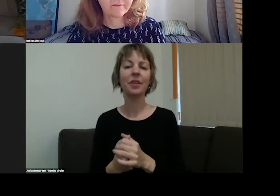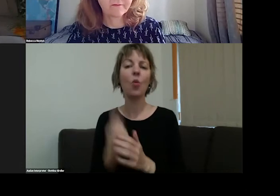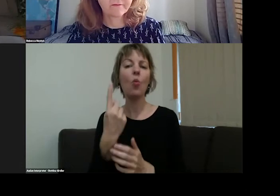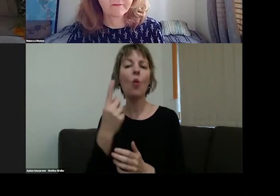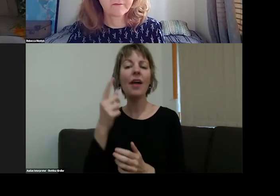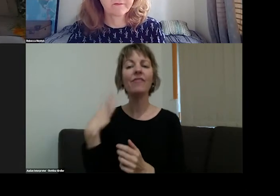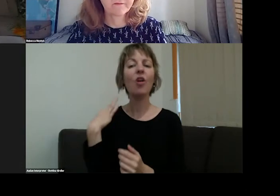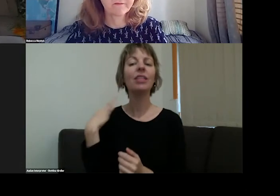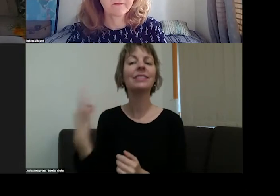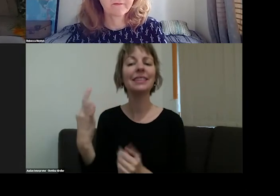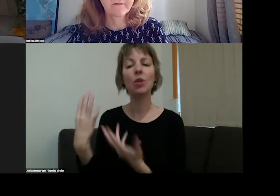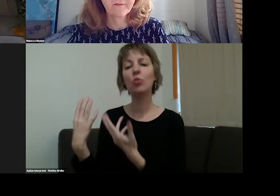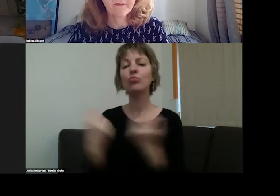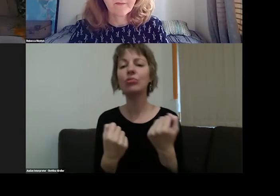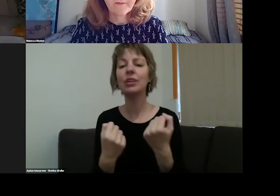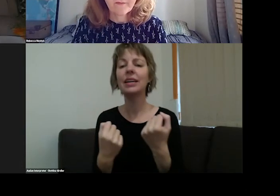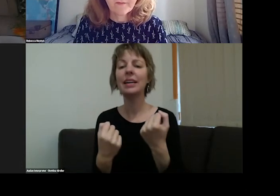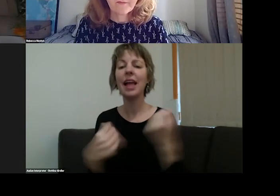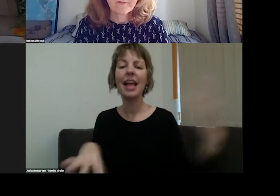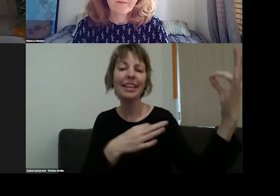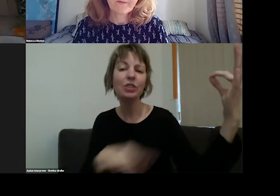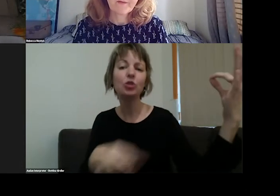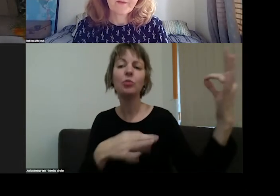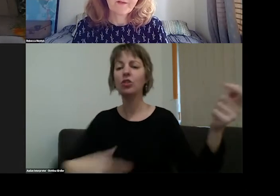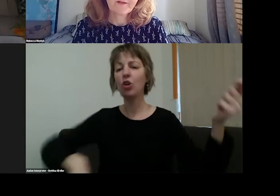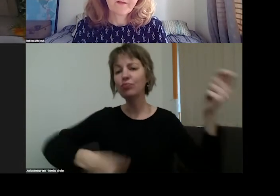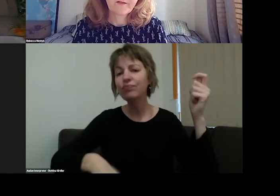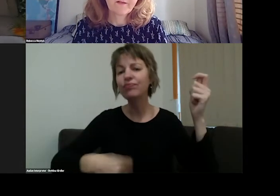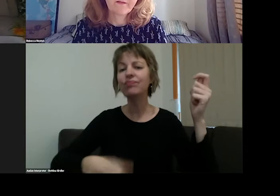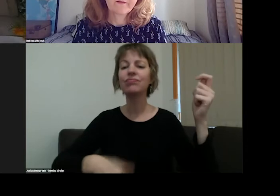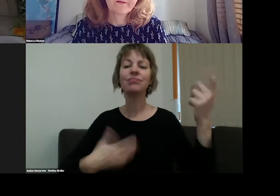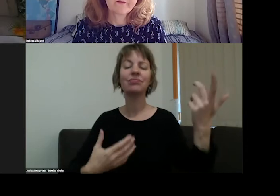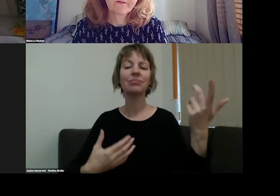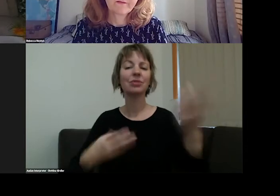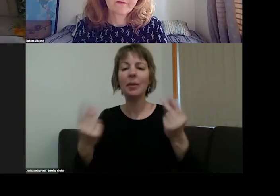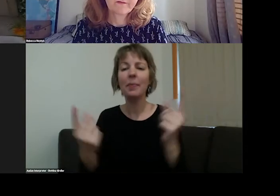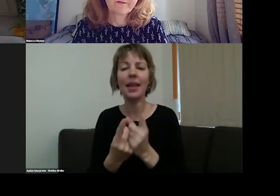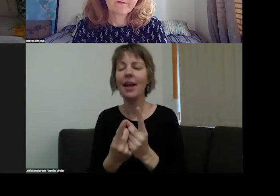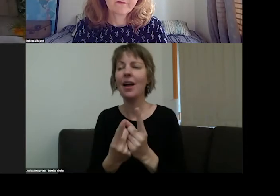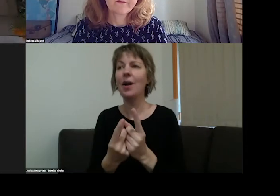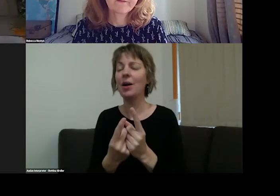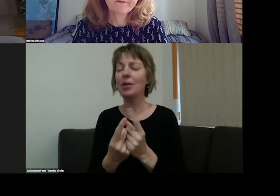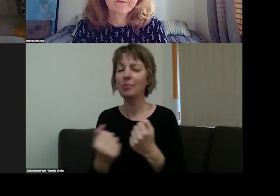an instrument to play and it was just such a powerful act